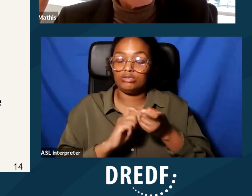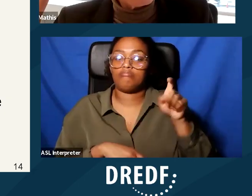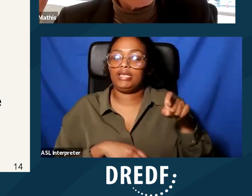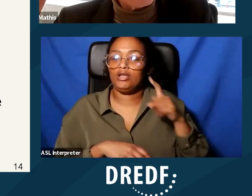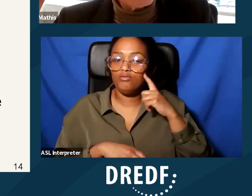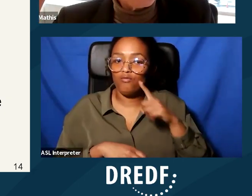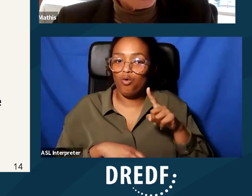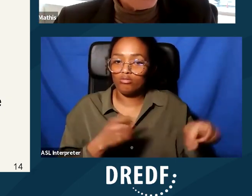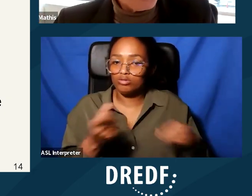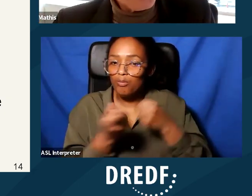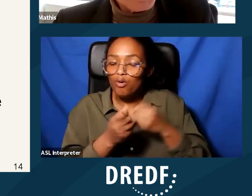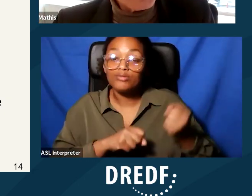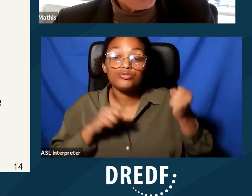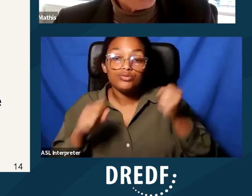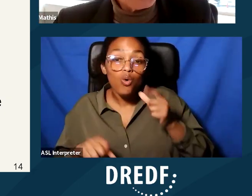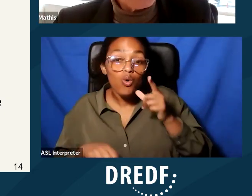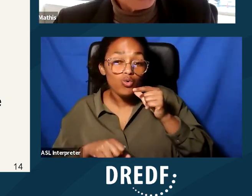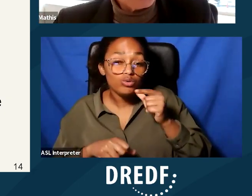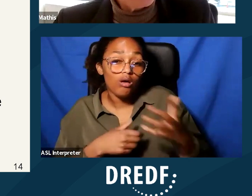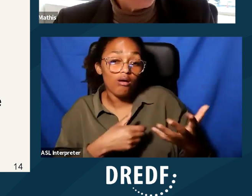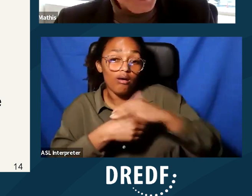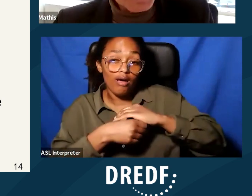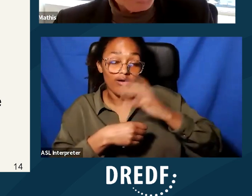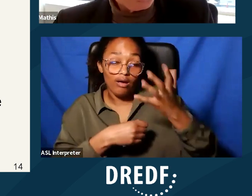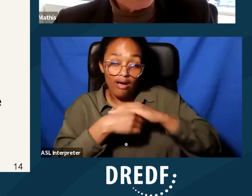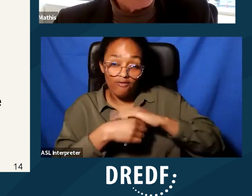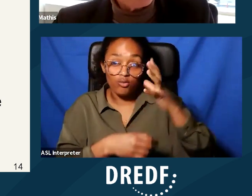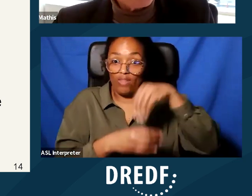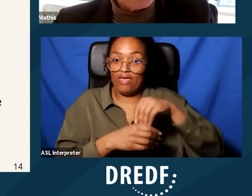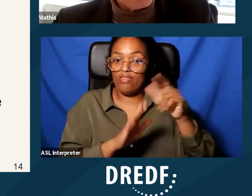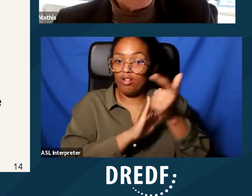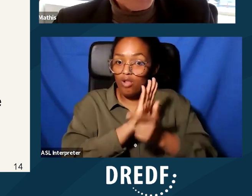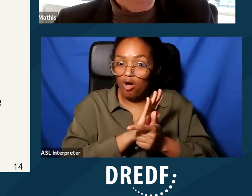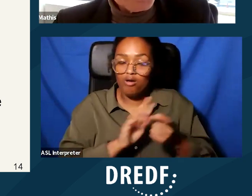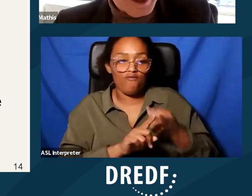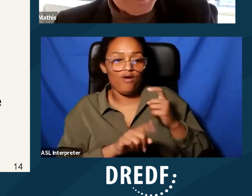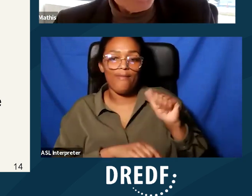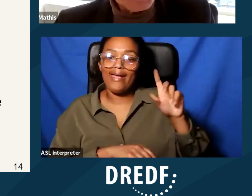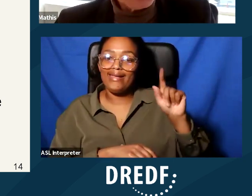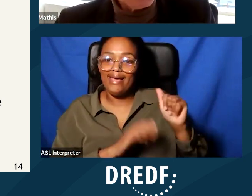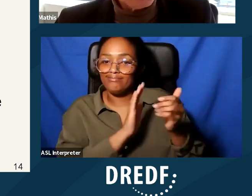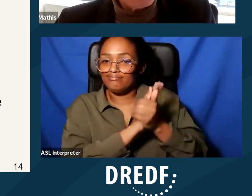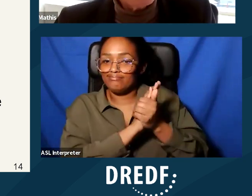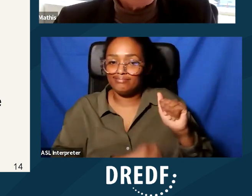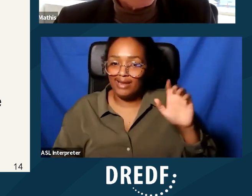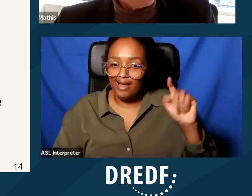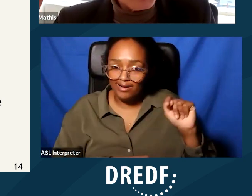They also incorporated changes made to strengthen who's covered by the law that